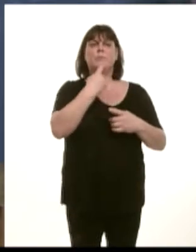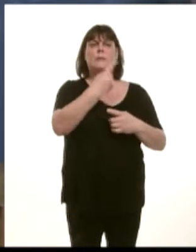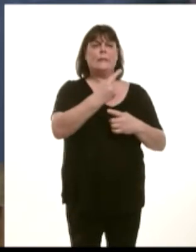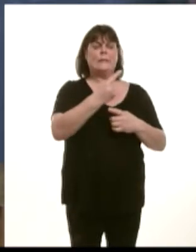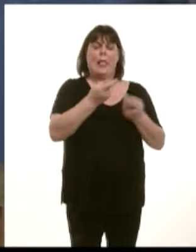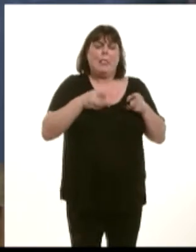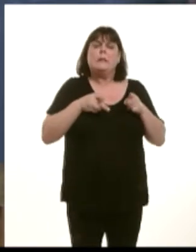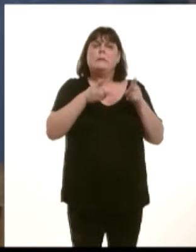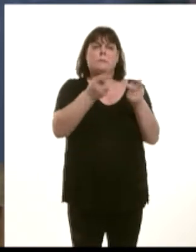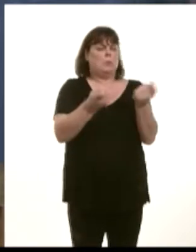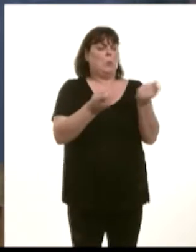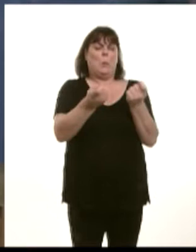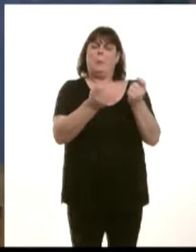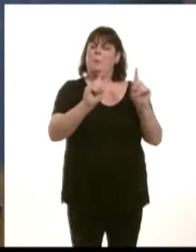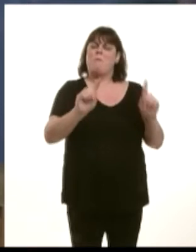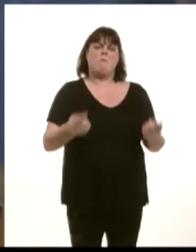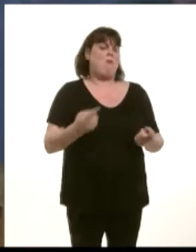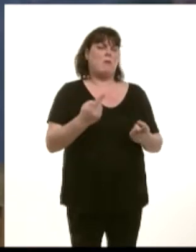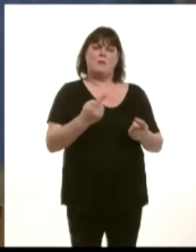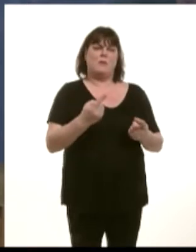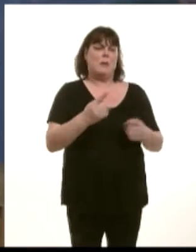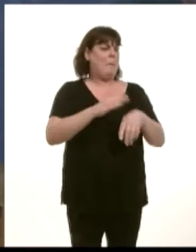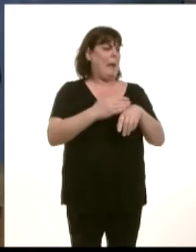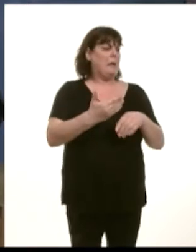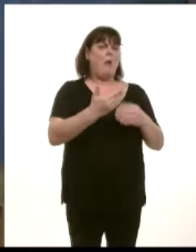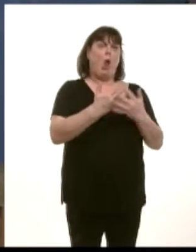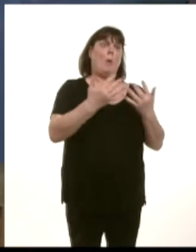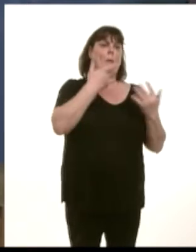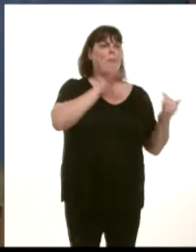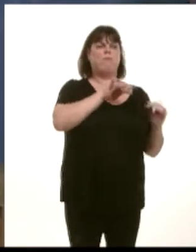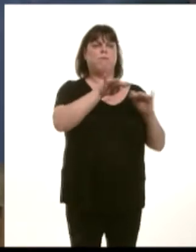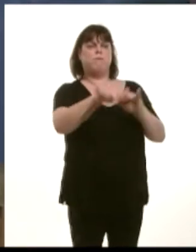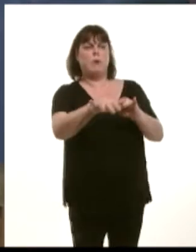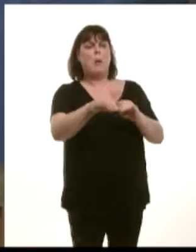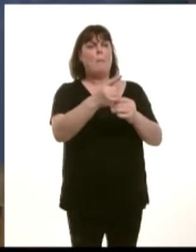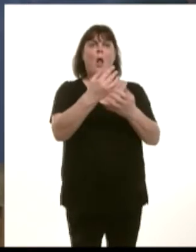system as a whole to cope with people coming in through the door with a legitimate need.